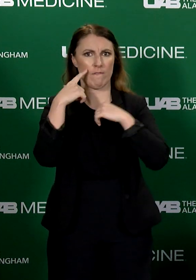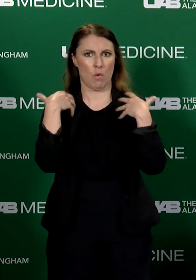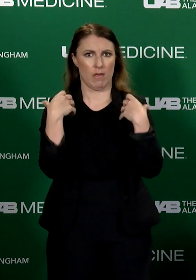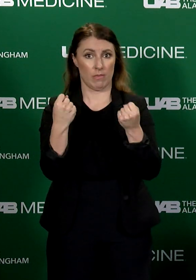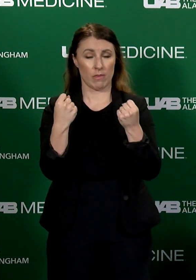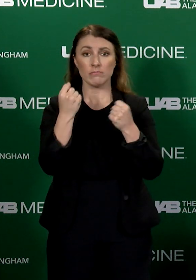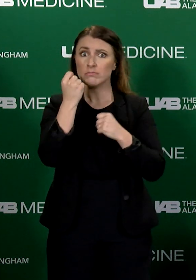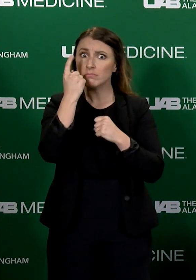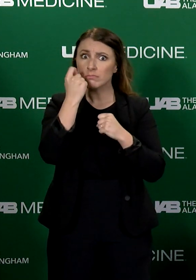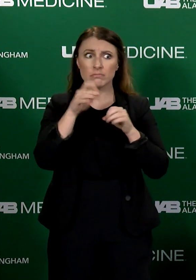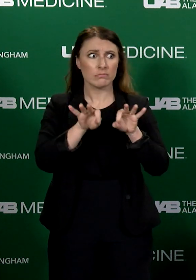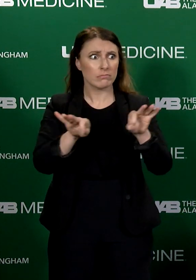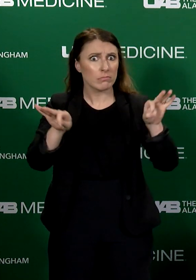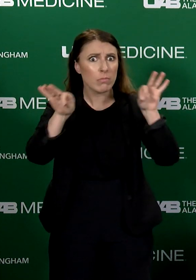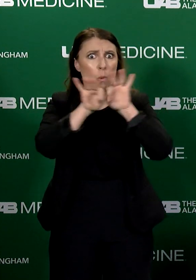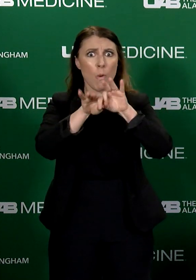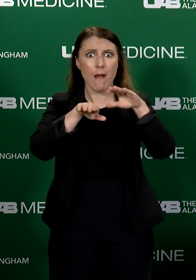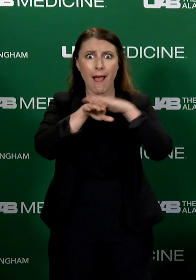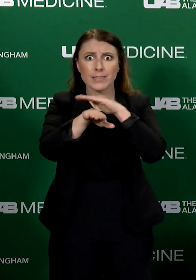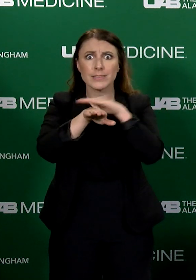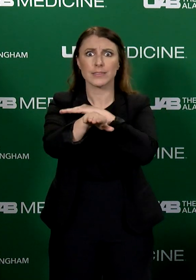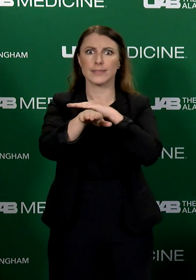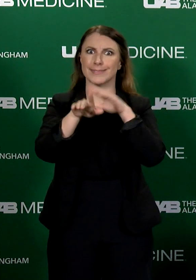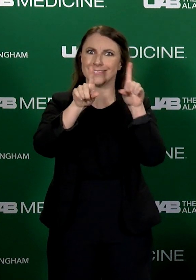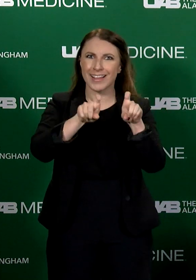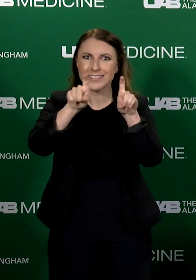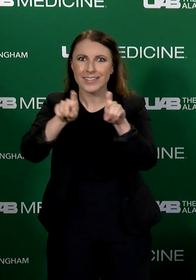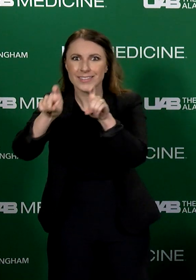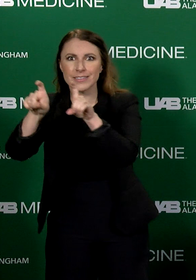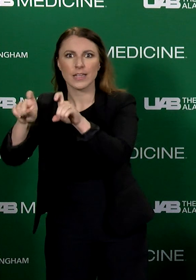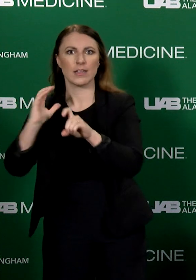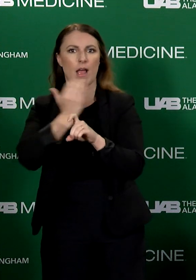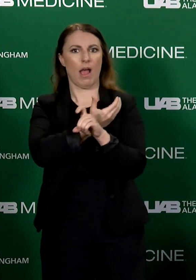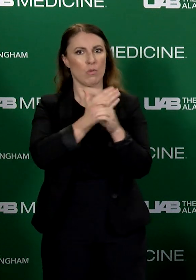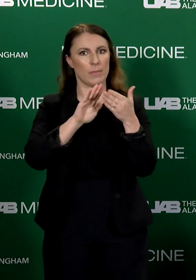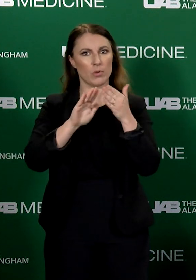important access is to testing for our community and we're excited to bring